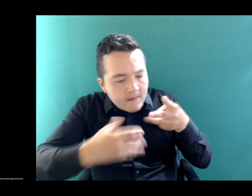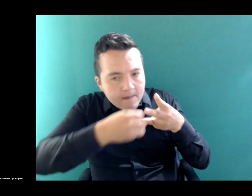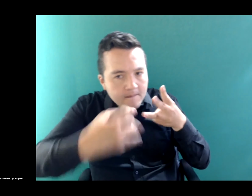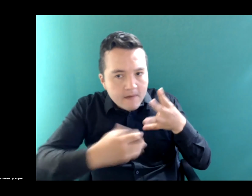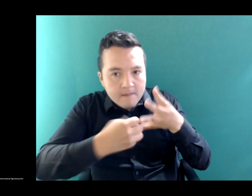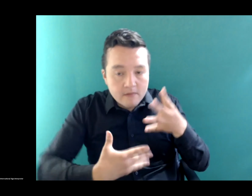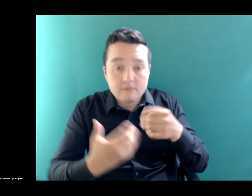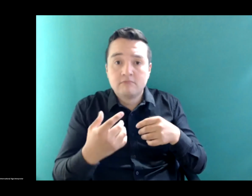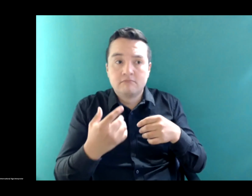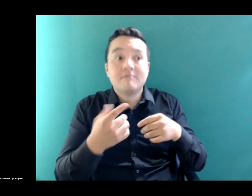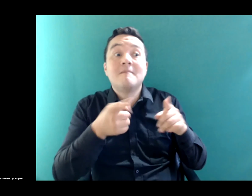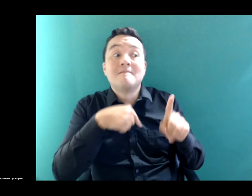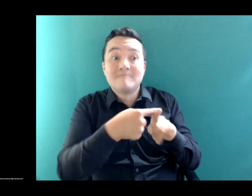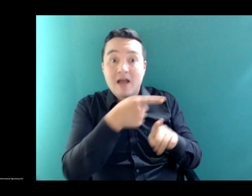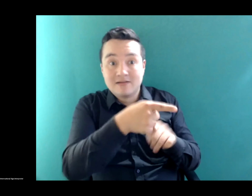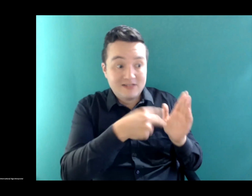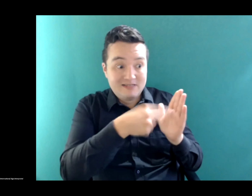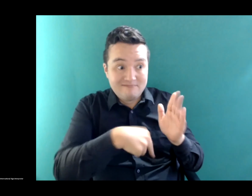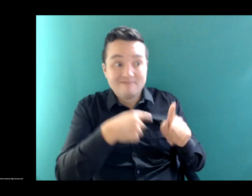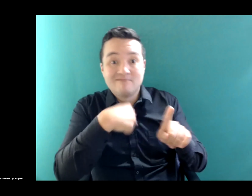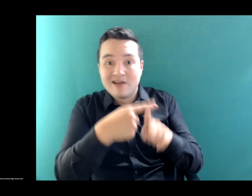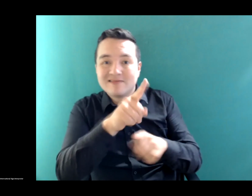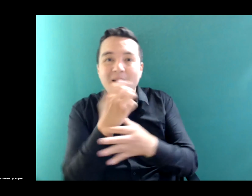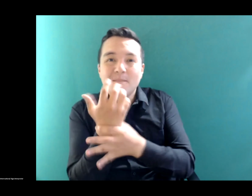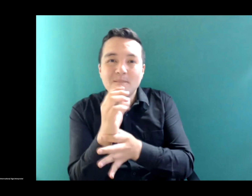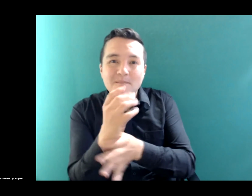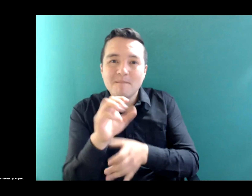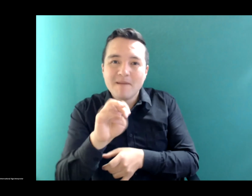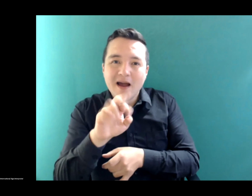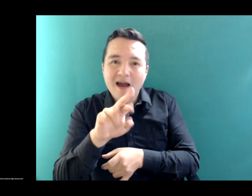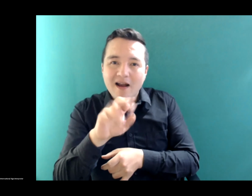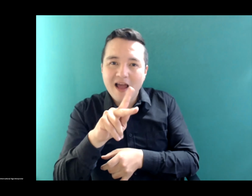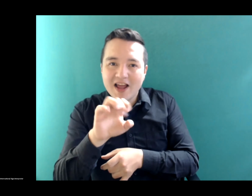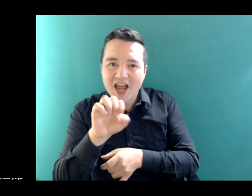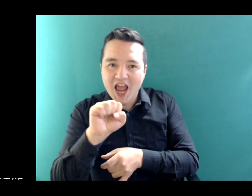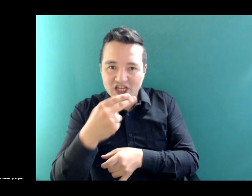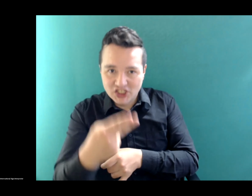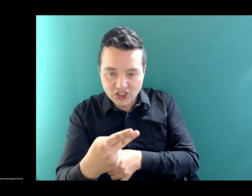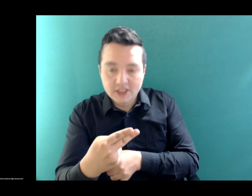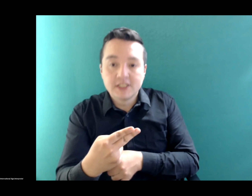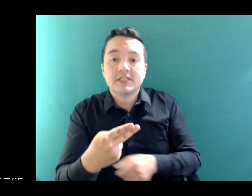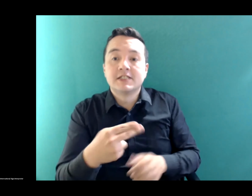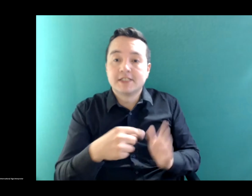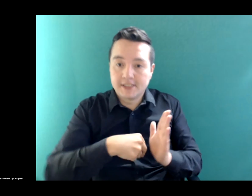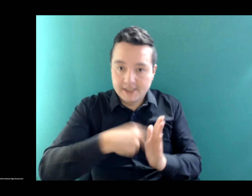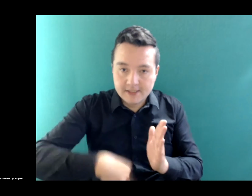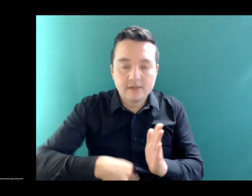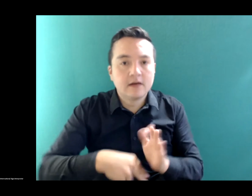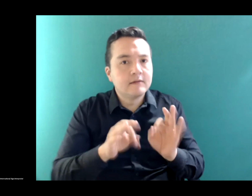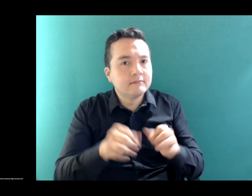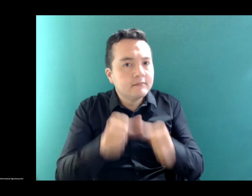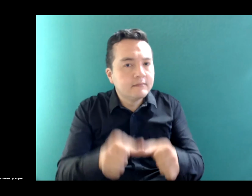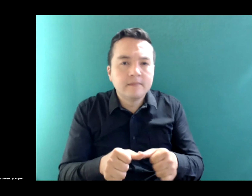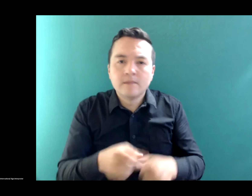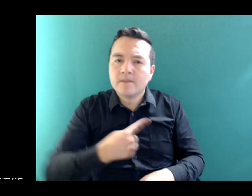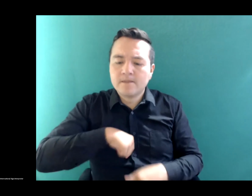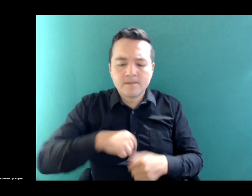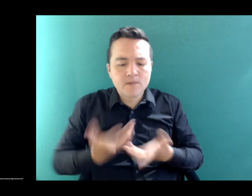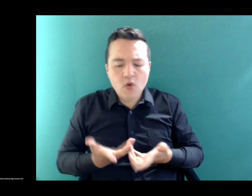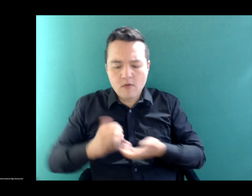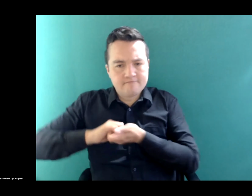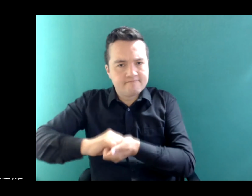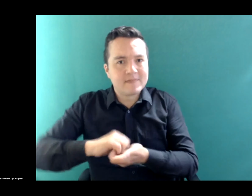That commission will see to the implementation of the law and digital inclusion.